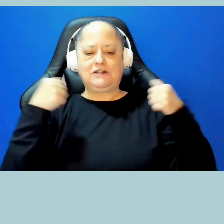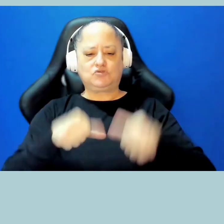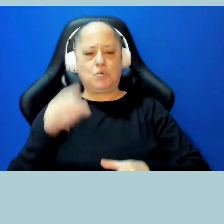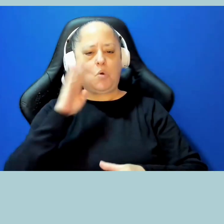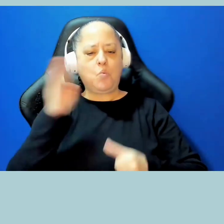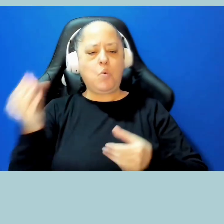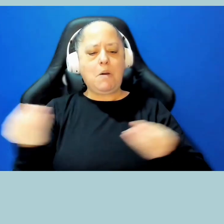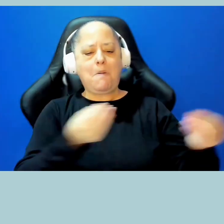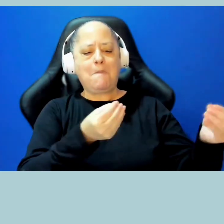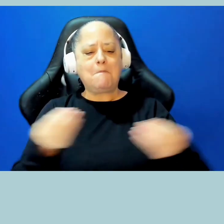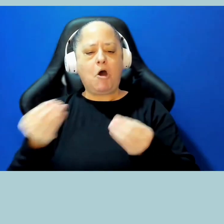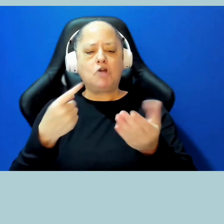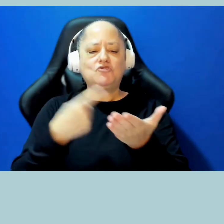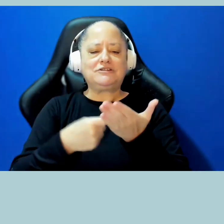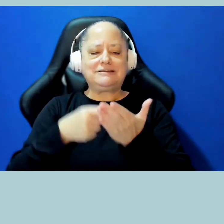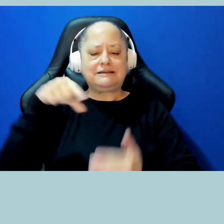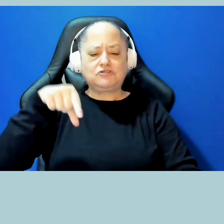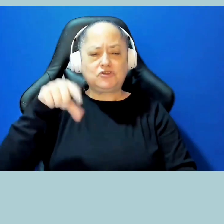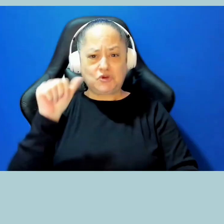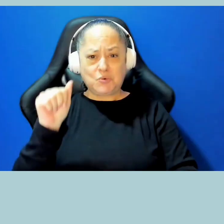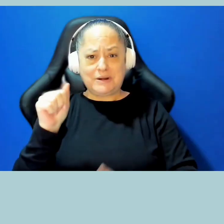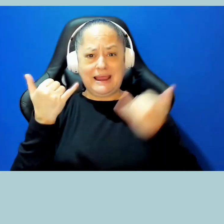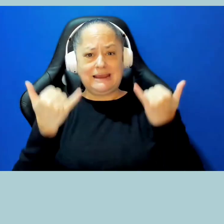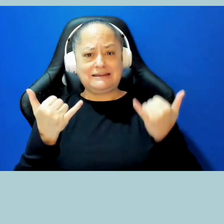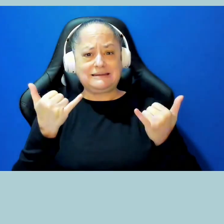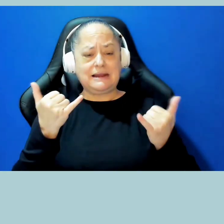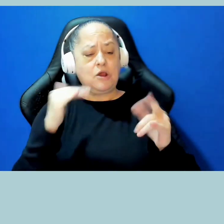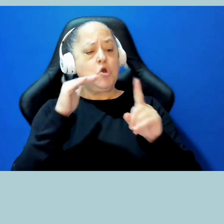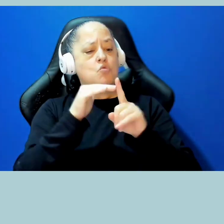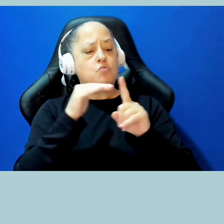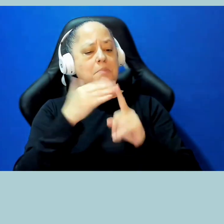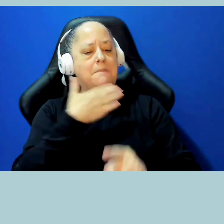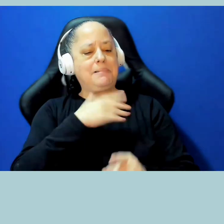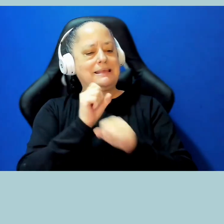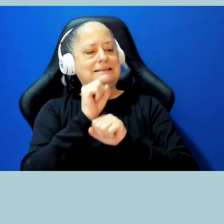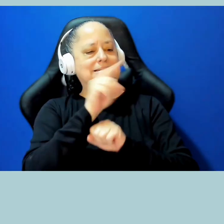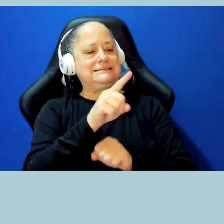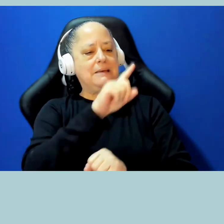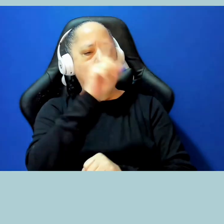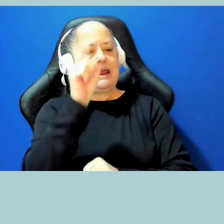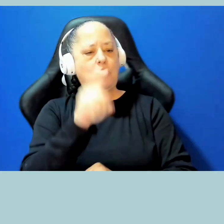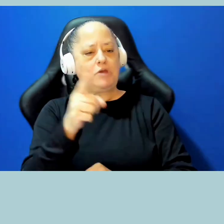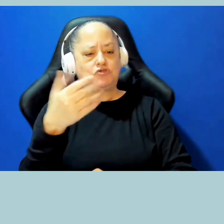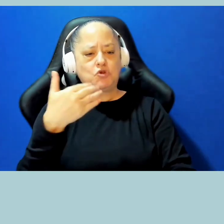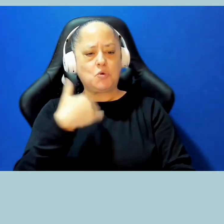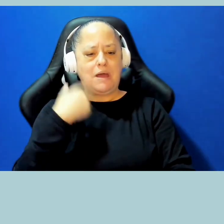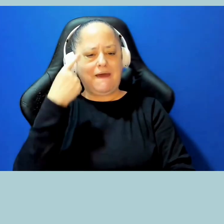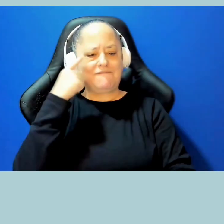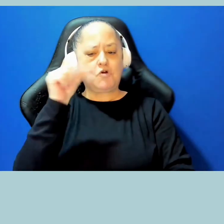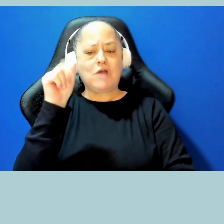on Q&A today. So just as a reminder, please submit any questions that you have for Adam in the Q&A